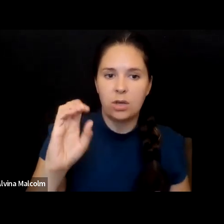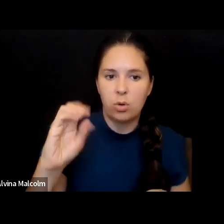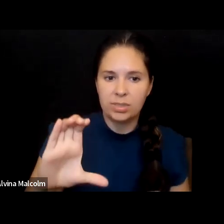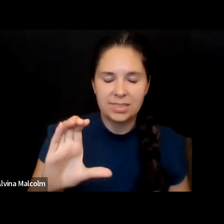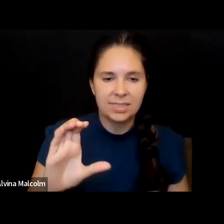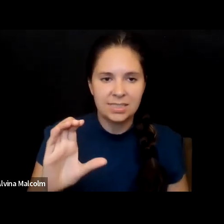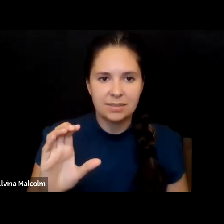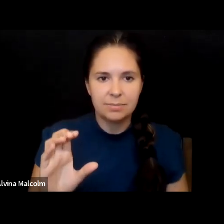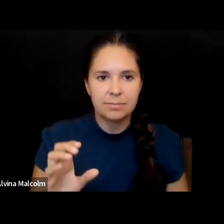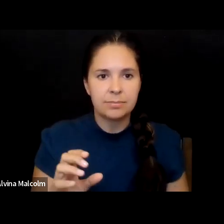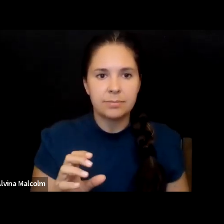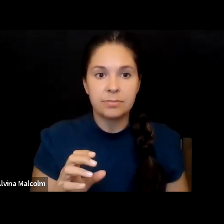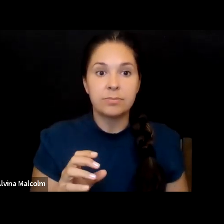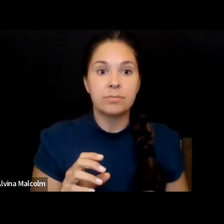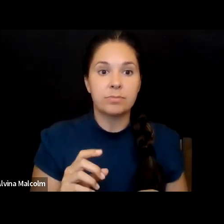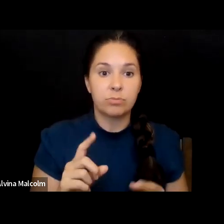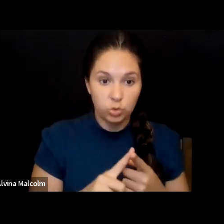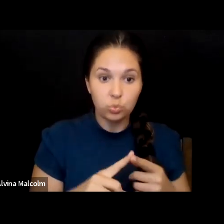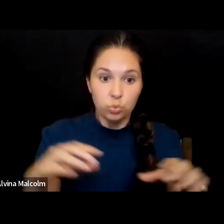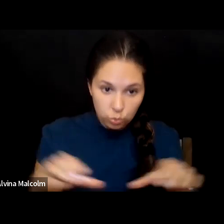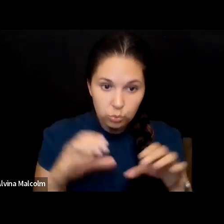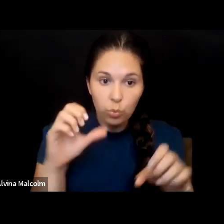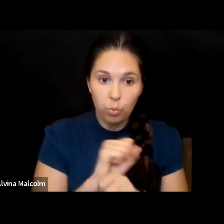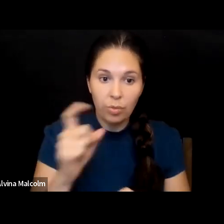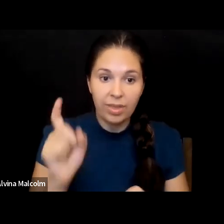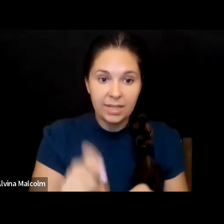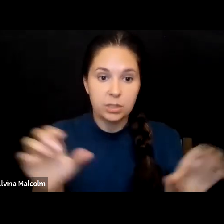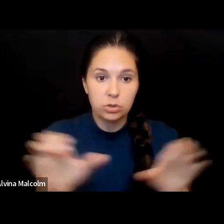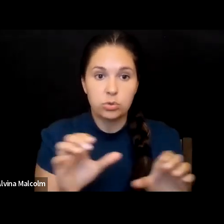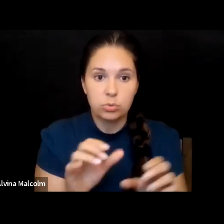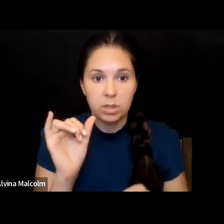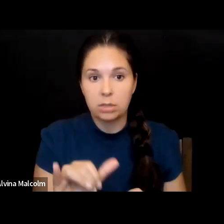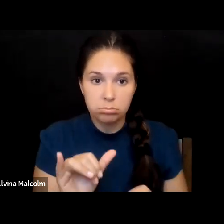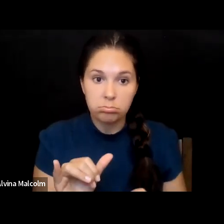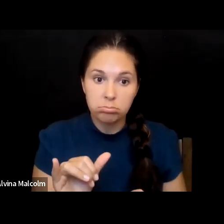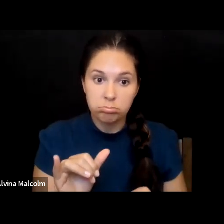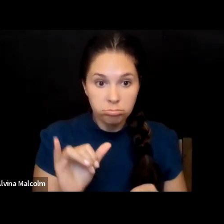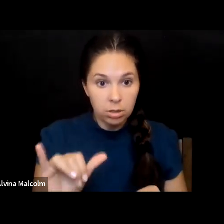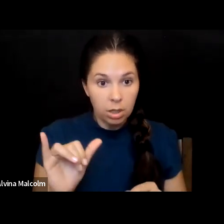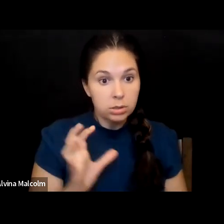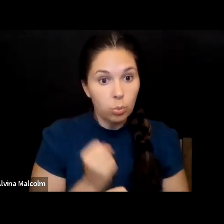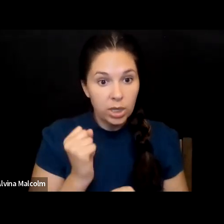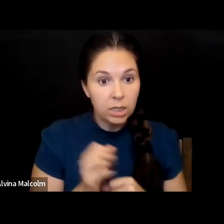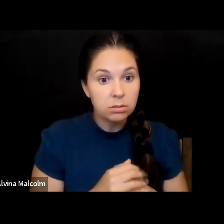their job easier, like they all got -- impacted CILs got $2,000 from Walmart.